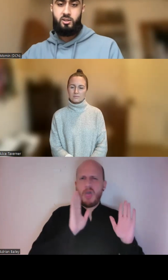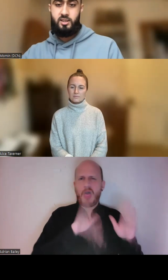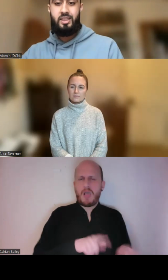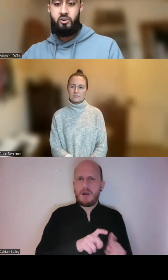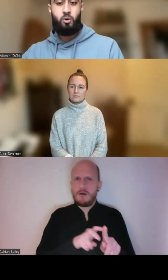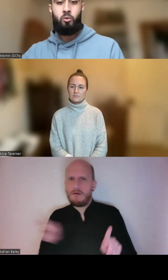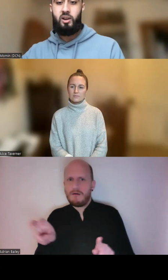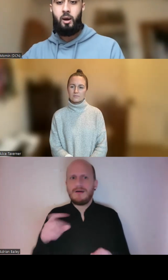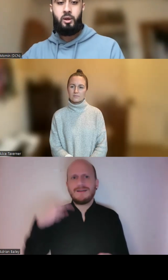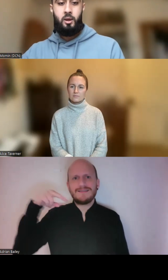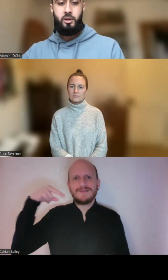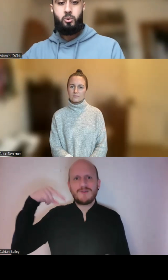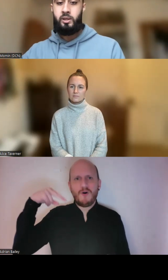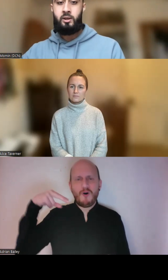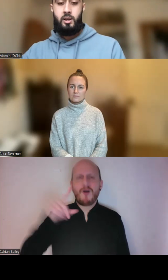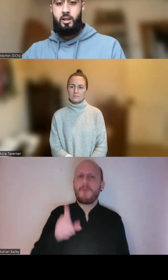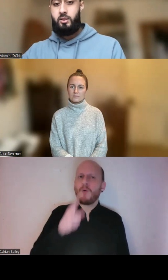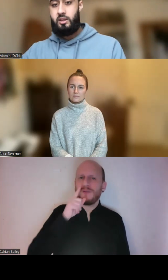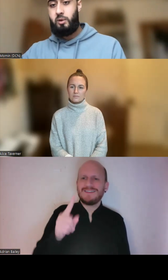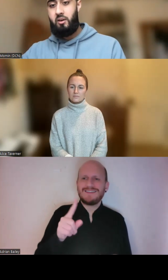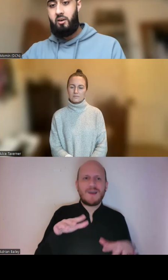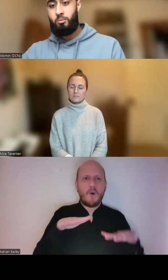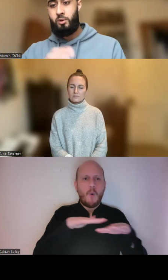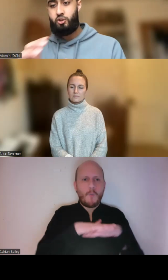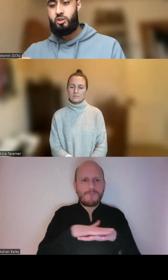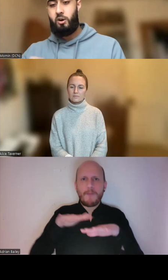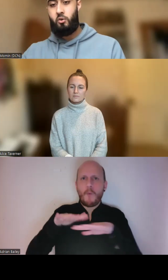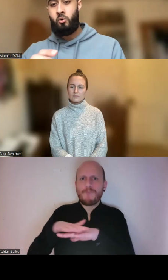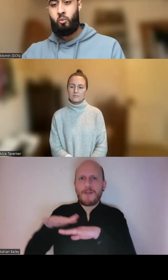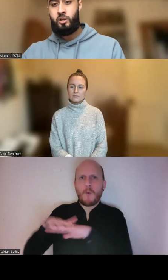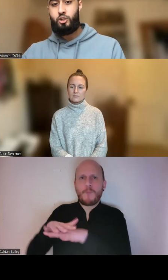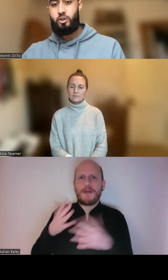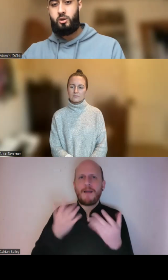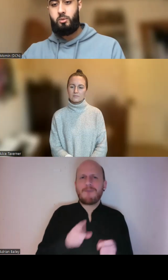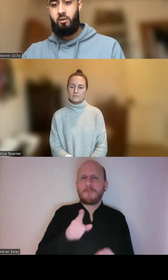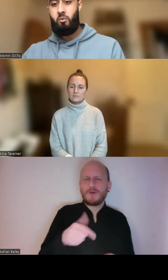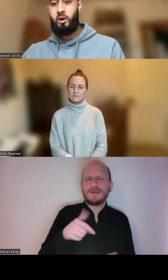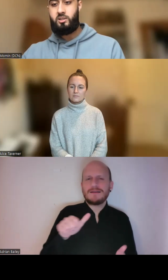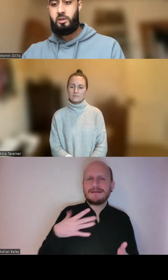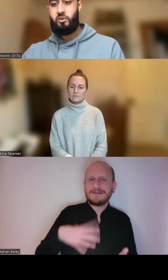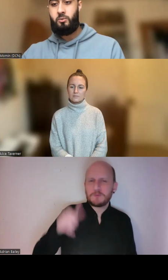You can see there is overlap between these platforms but it's just about knowing which platform works the best for you.